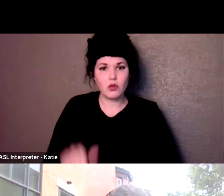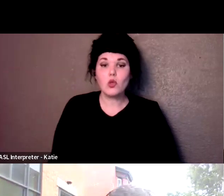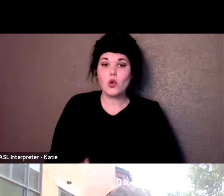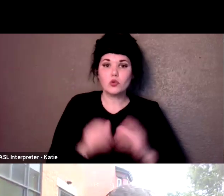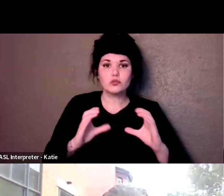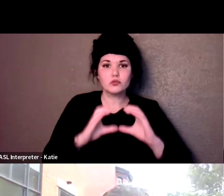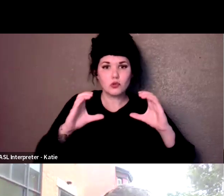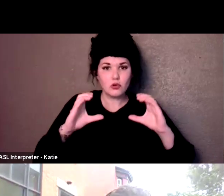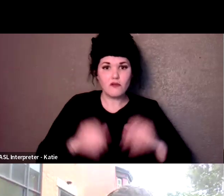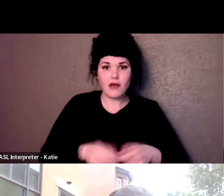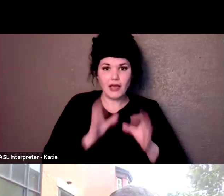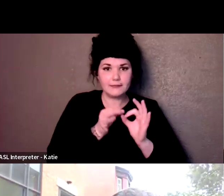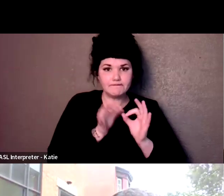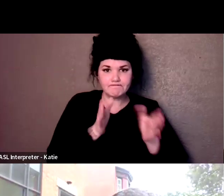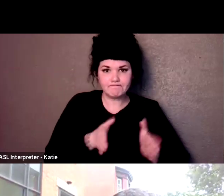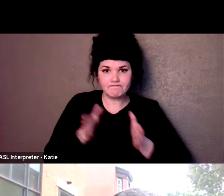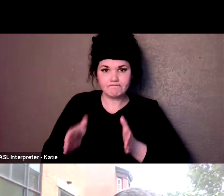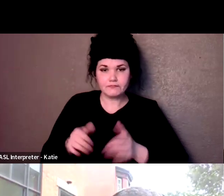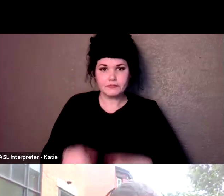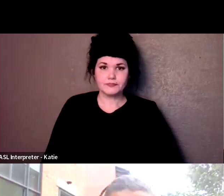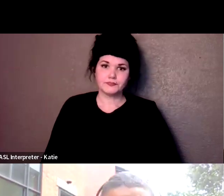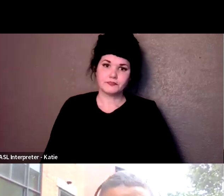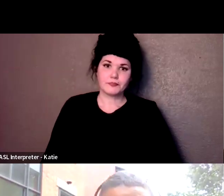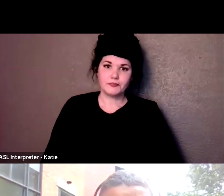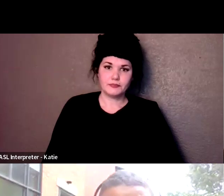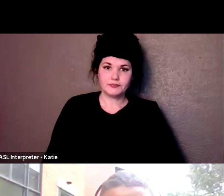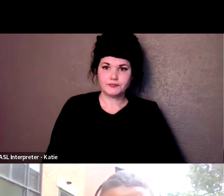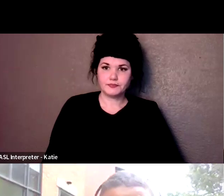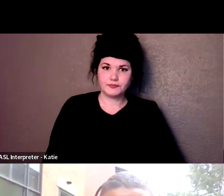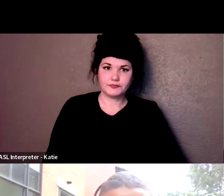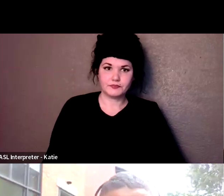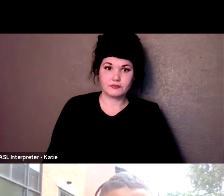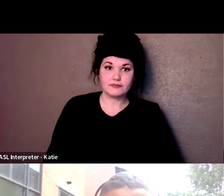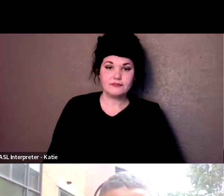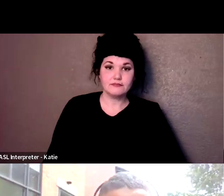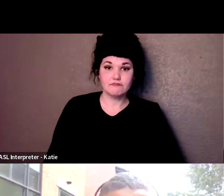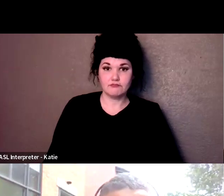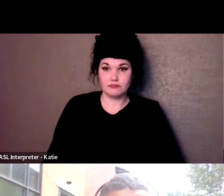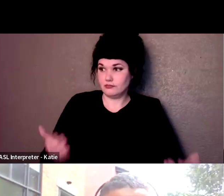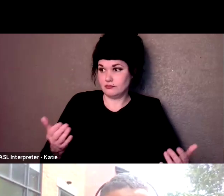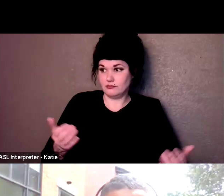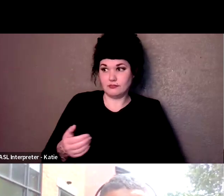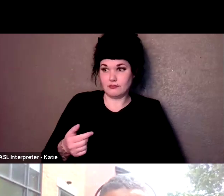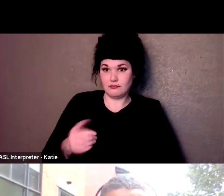interpreters?" EARL: I would be glad if Devon or someone wanted to share our information. We're